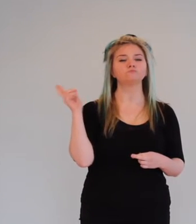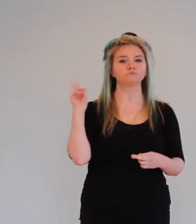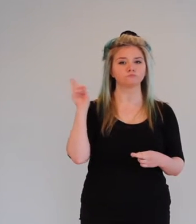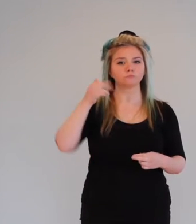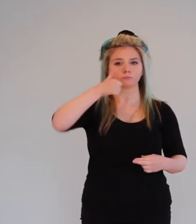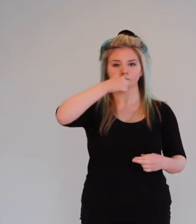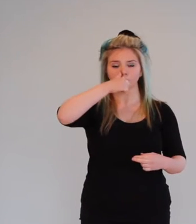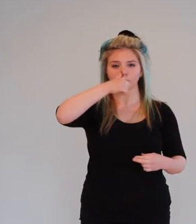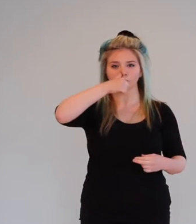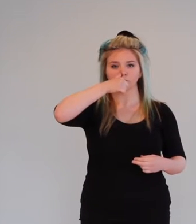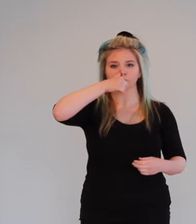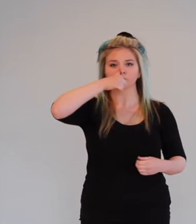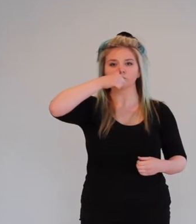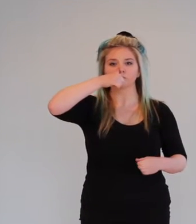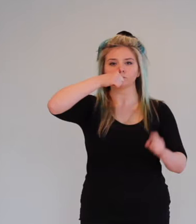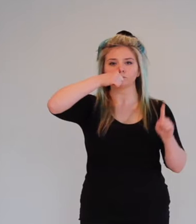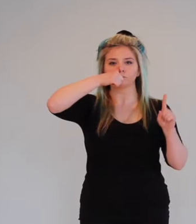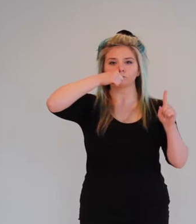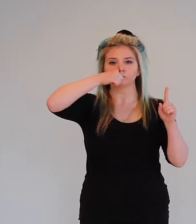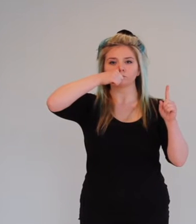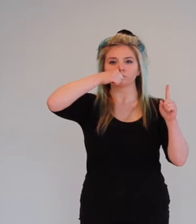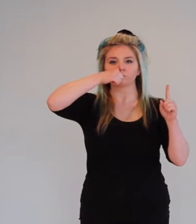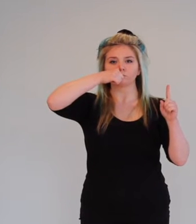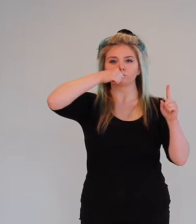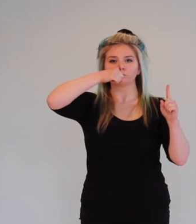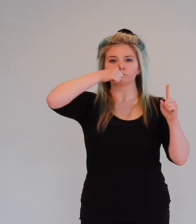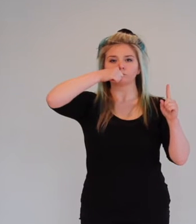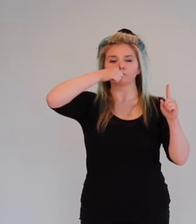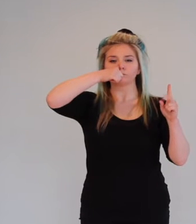inhale and exhale through the same nostril,